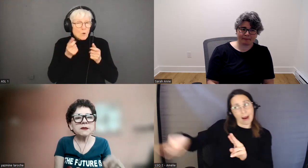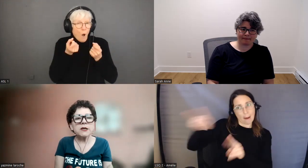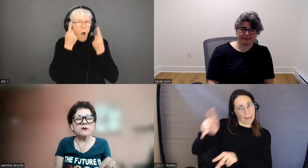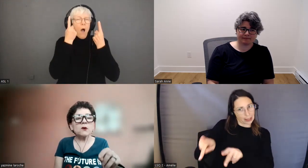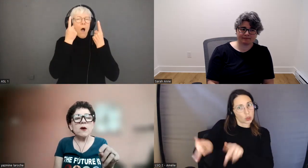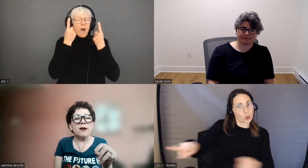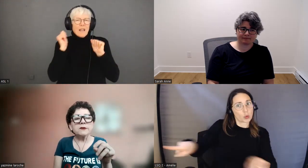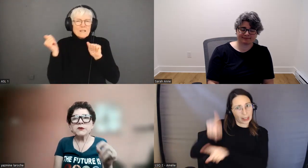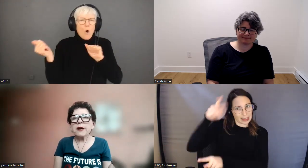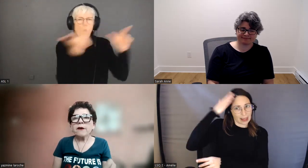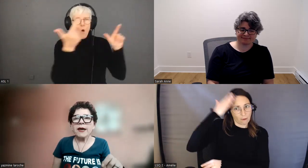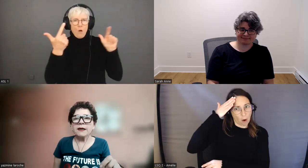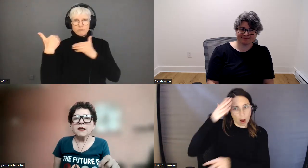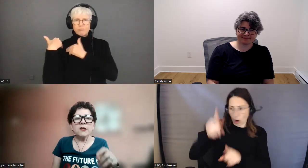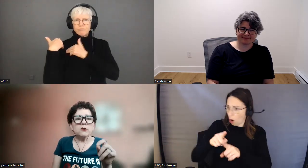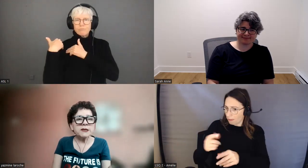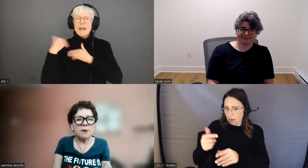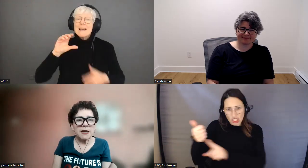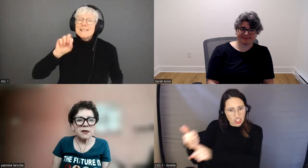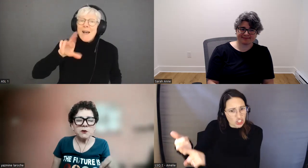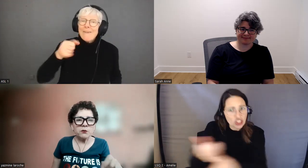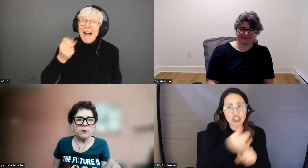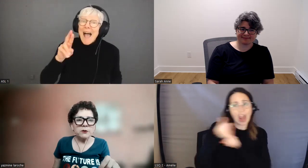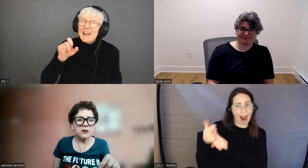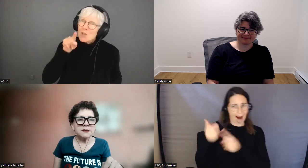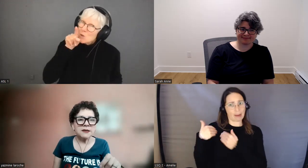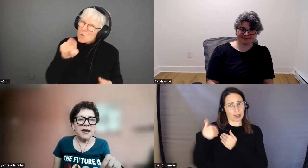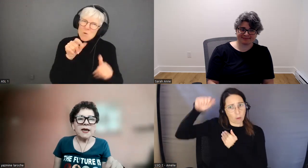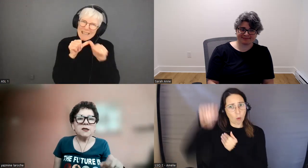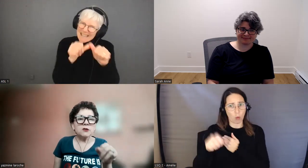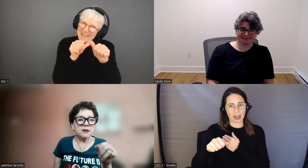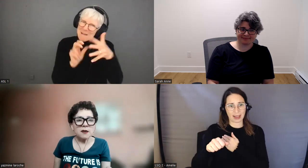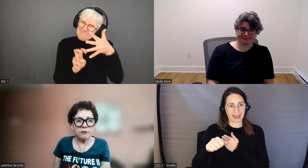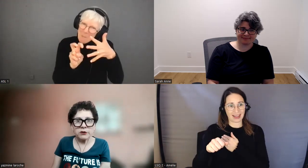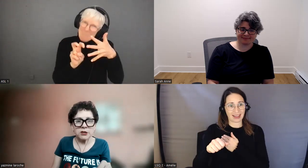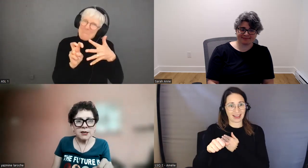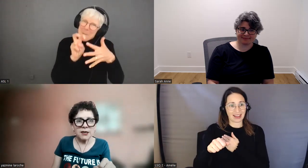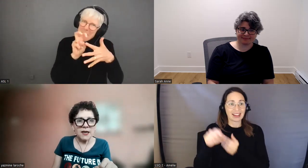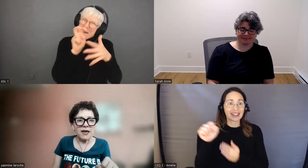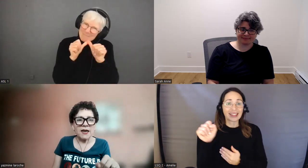the change so so Sarah Ann you just keep getting those promotions and you just keep pushing